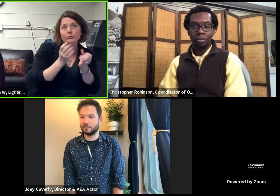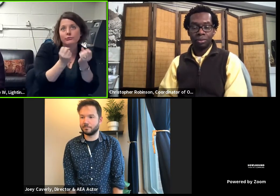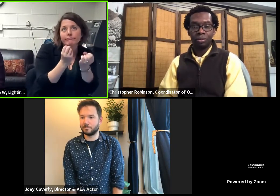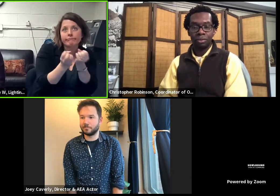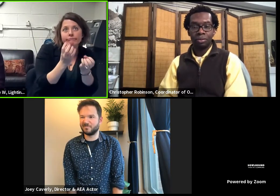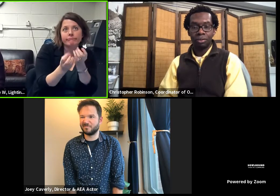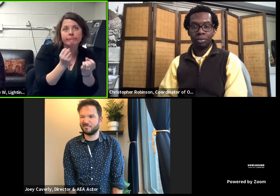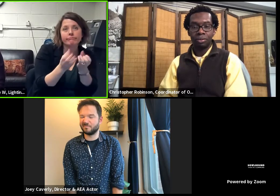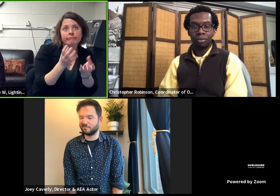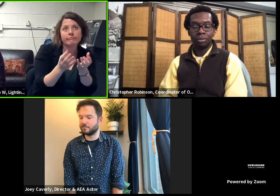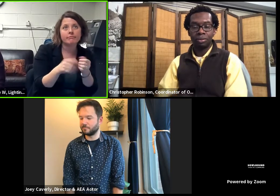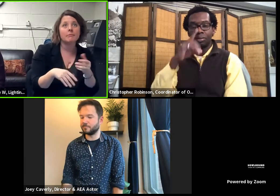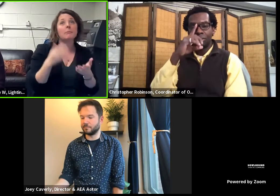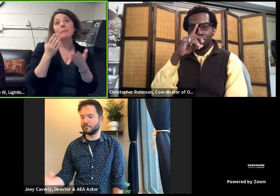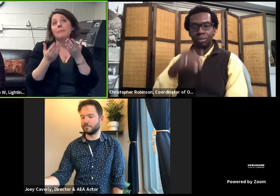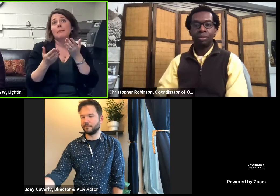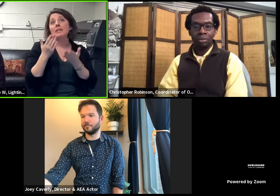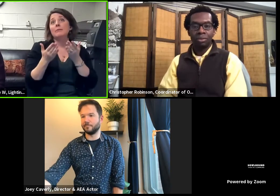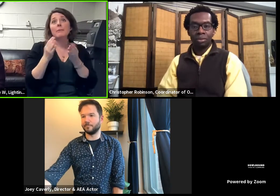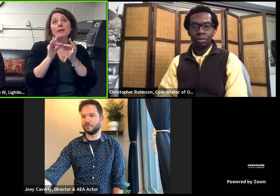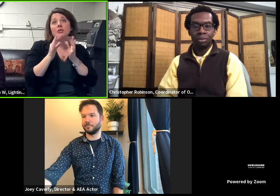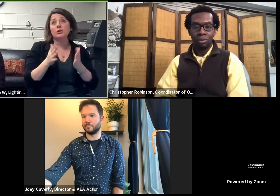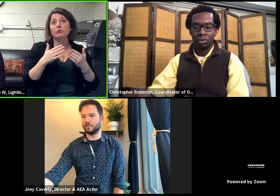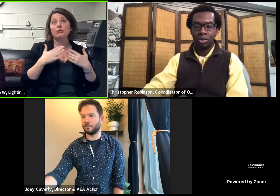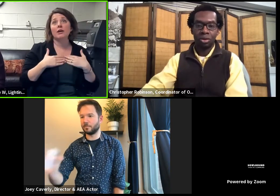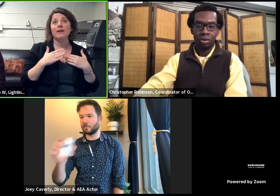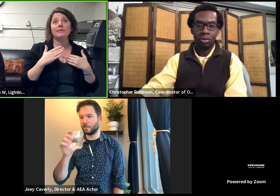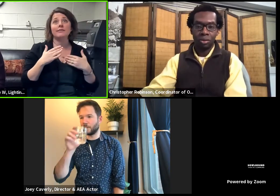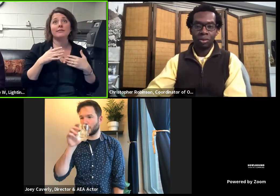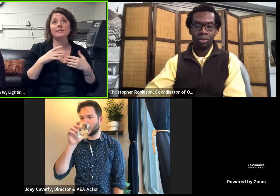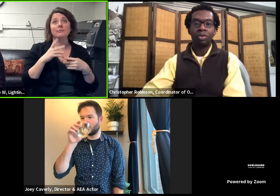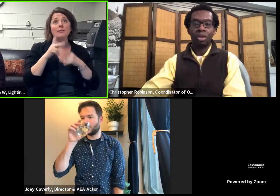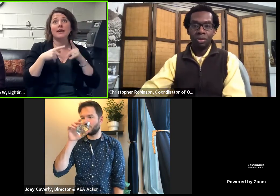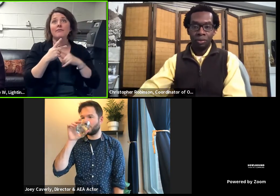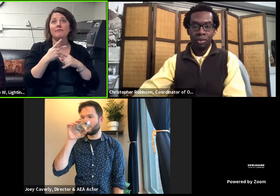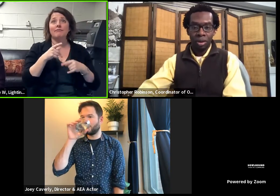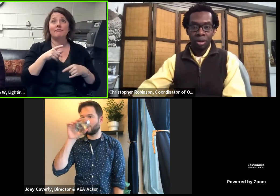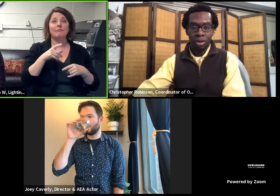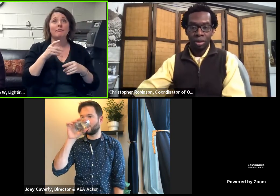you have the interpreter go to communicate with the person to let them know.